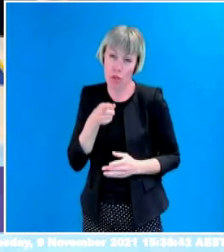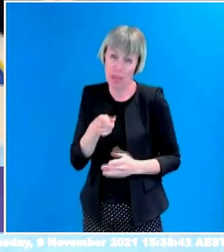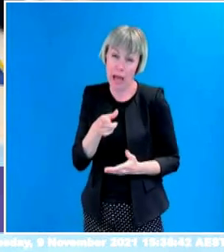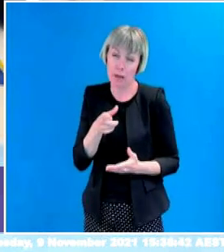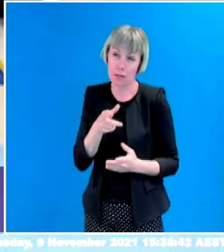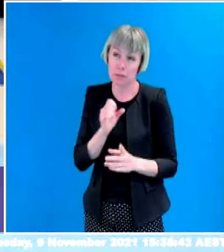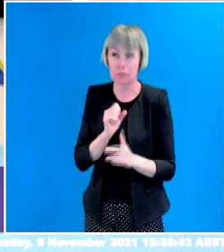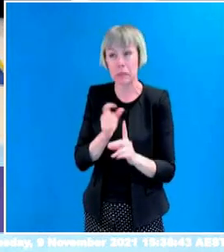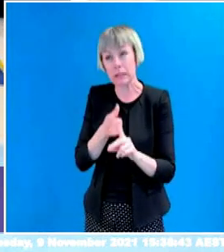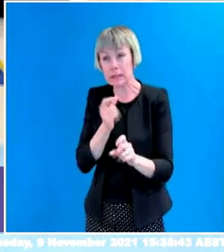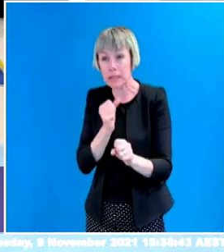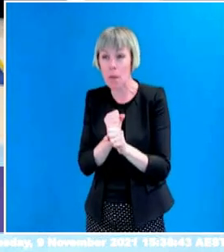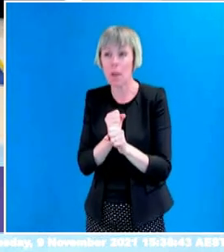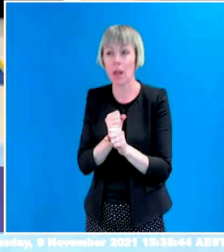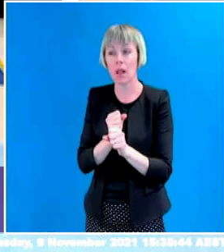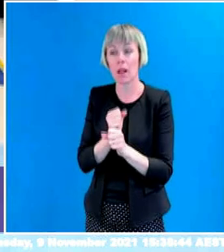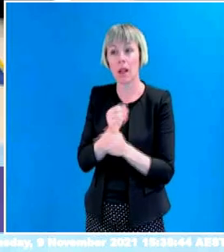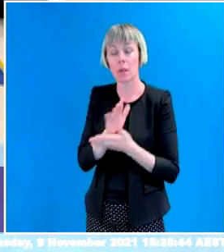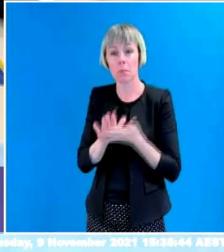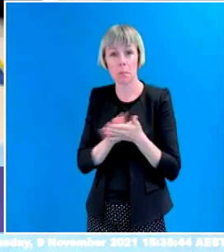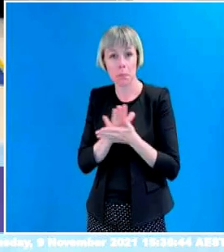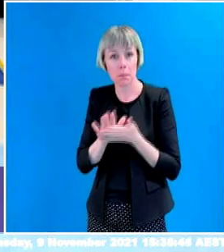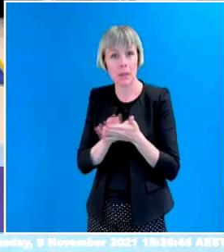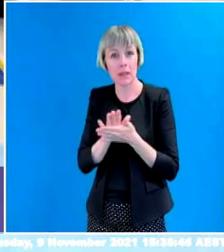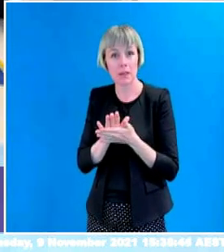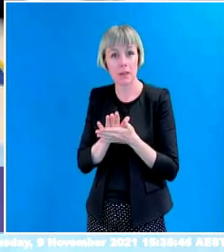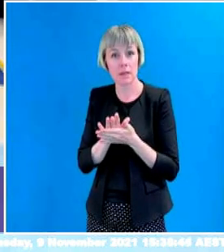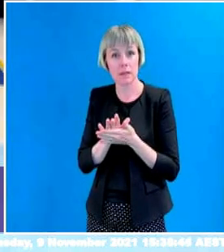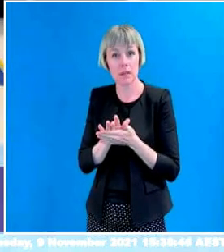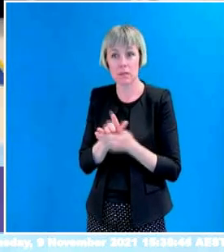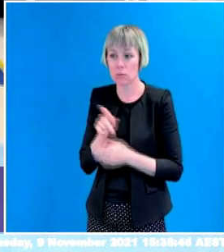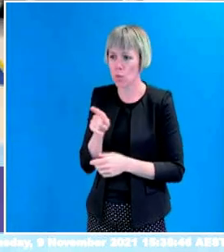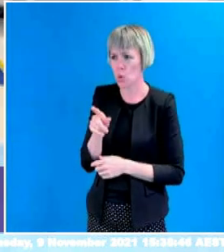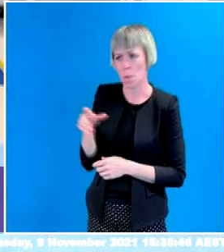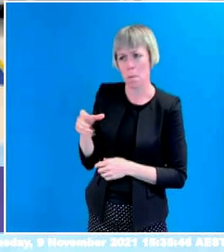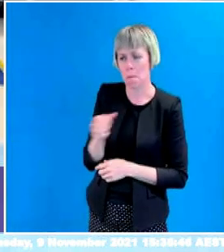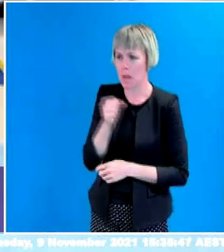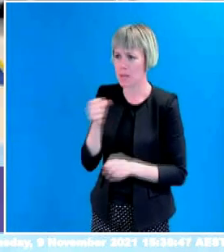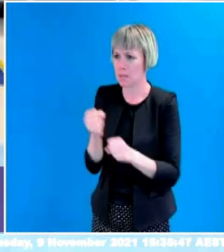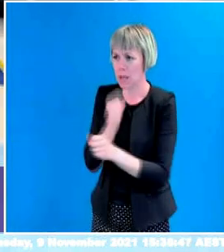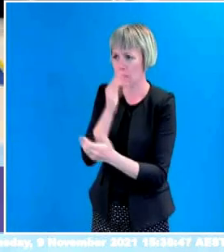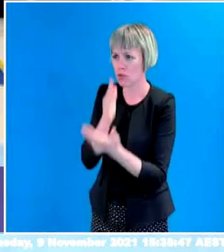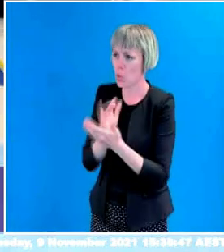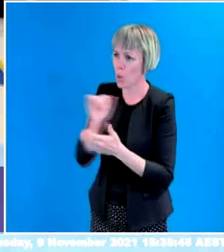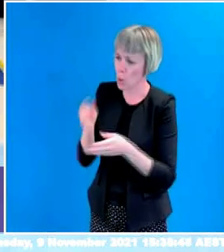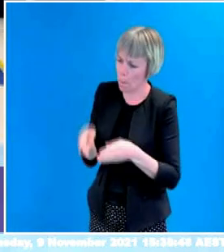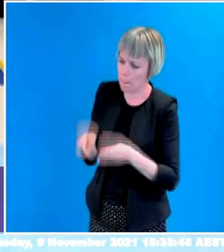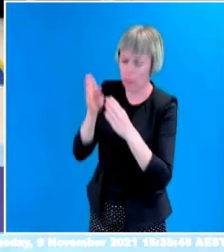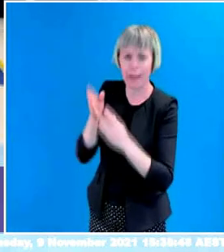of proactive, you must make sure that your building is accessible --- that is dealt with in the standard.